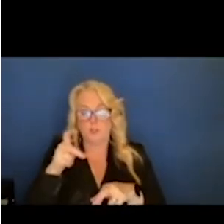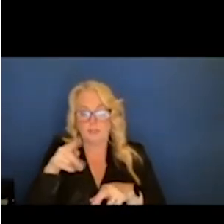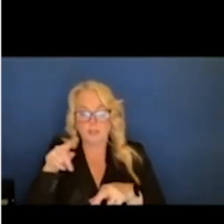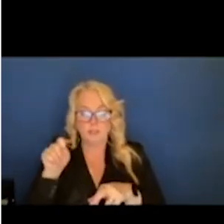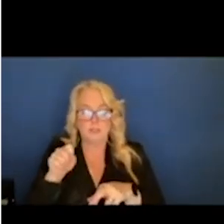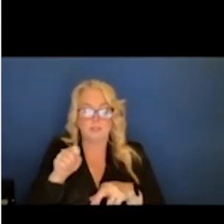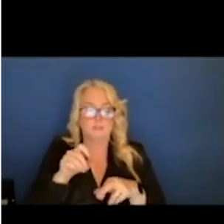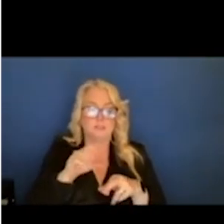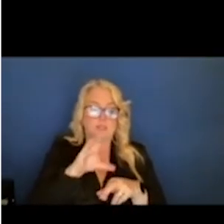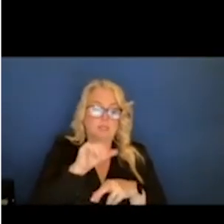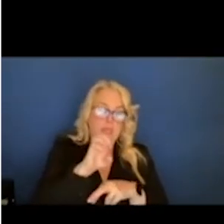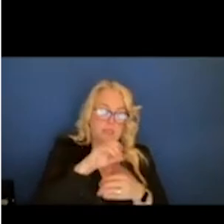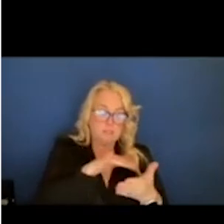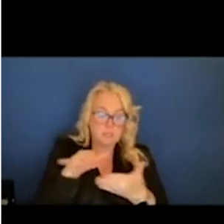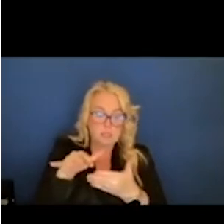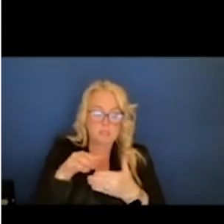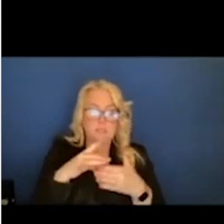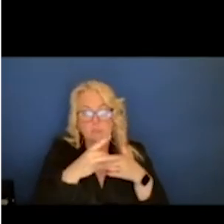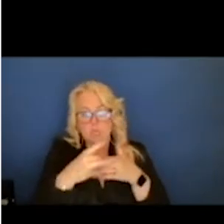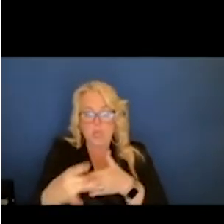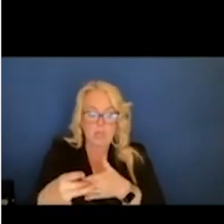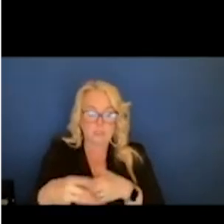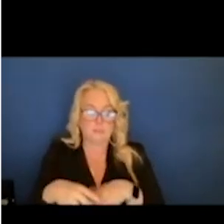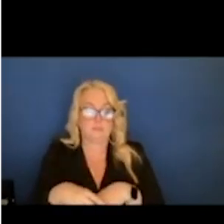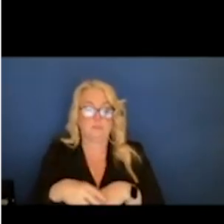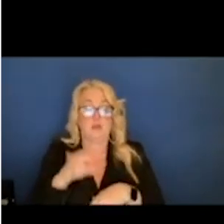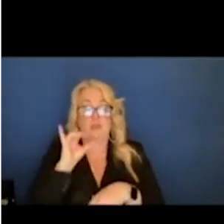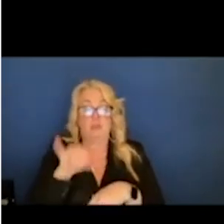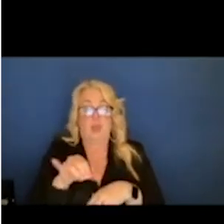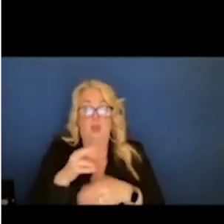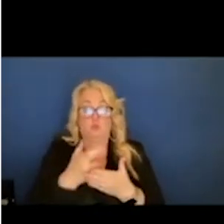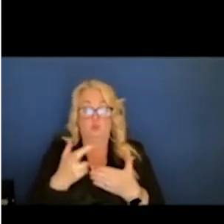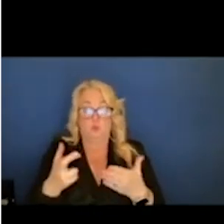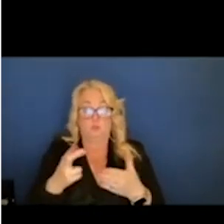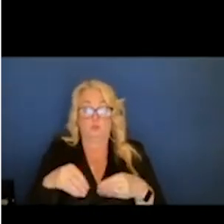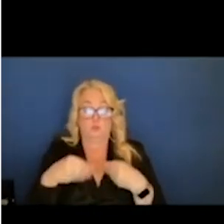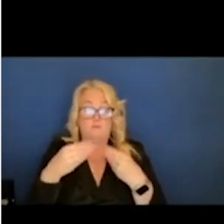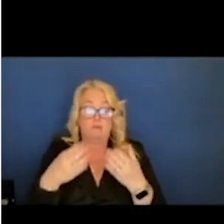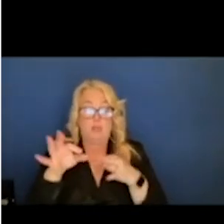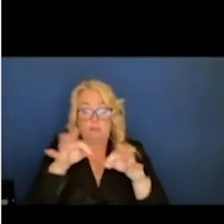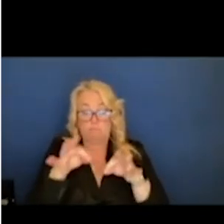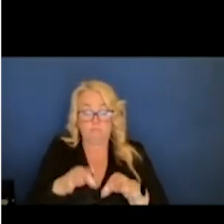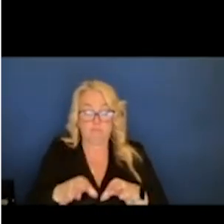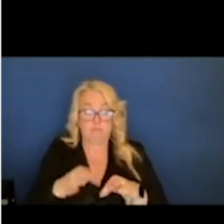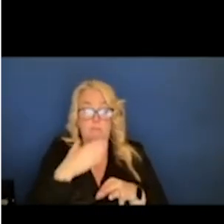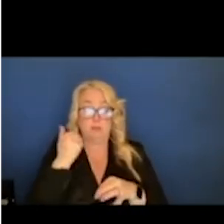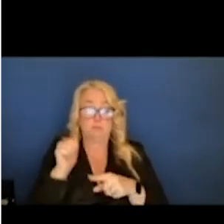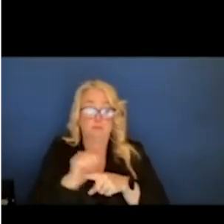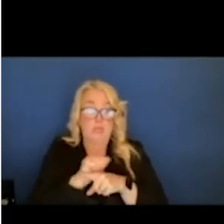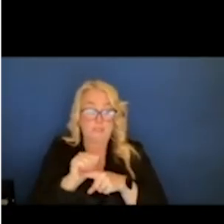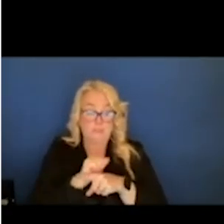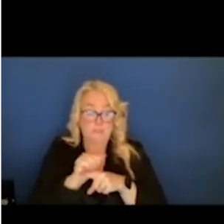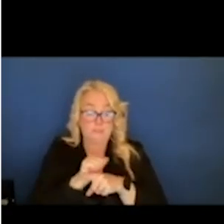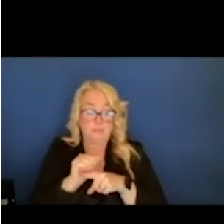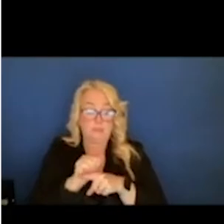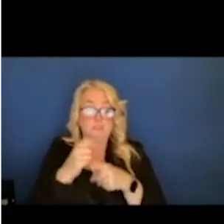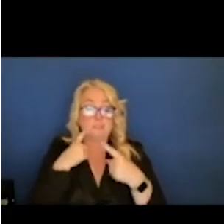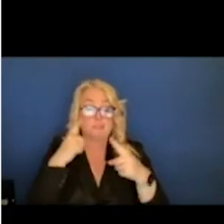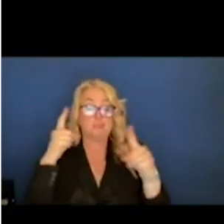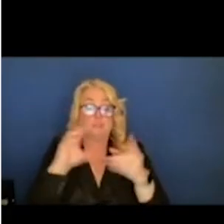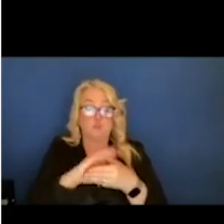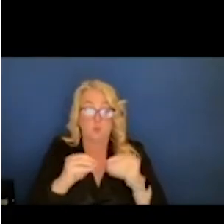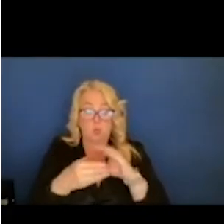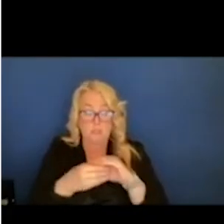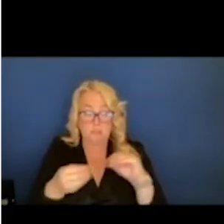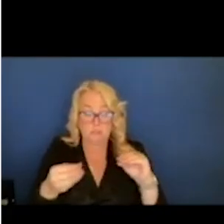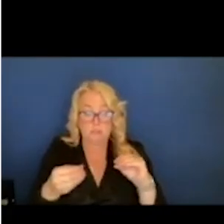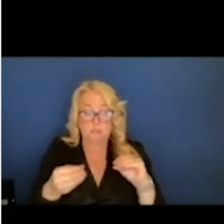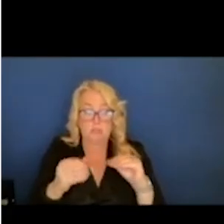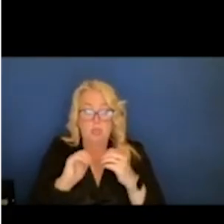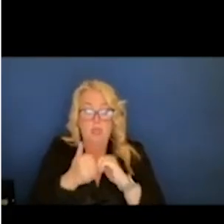to case studies and guides. These resources offer insights into best practices, success stories,